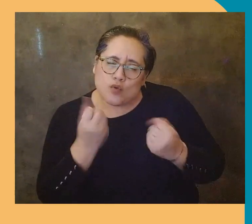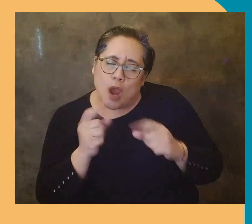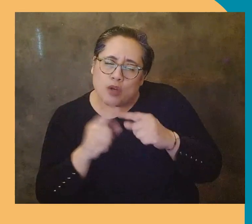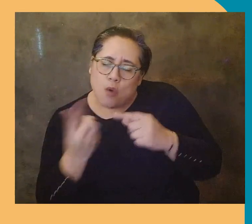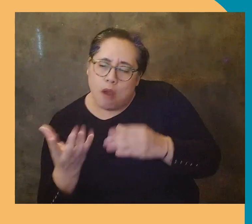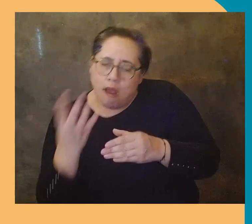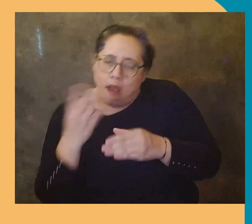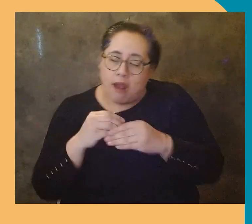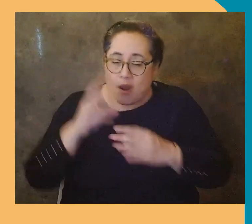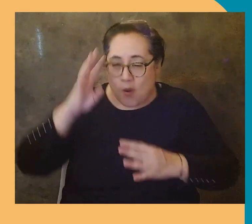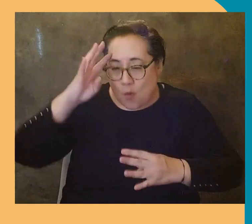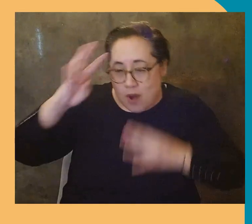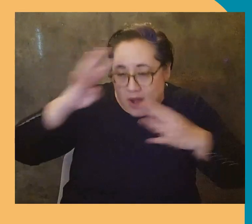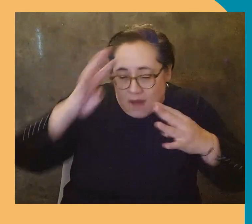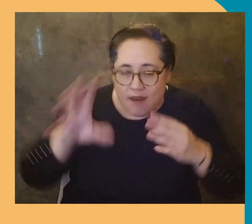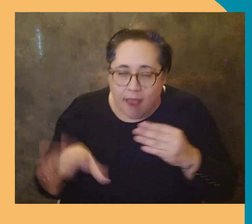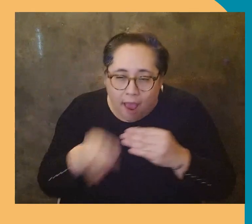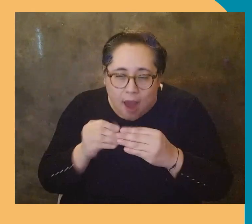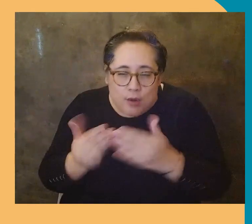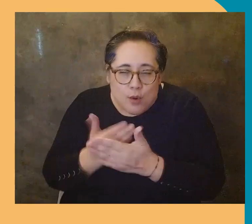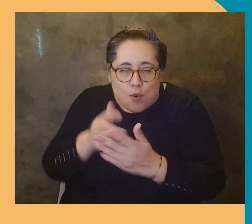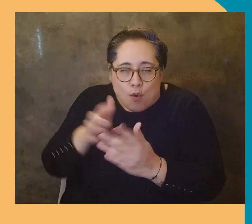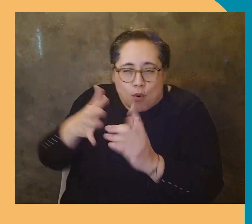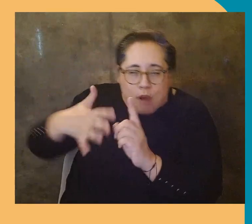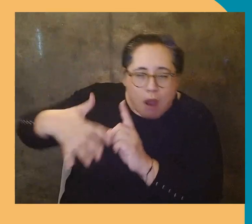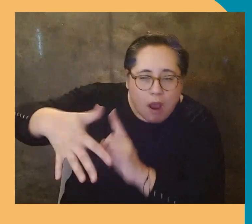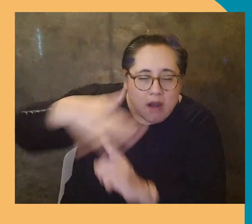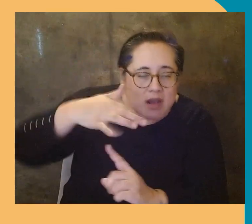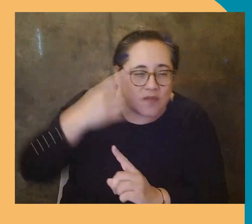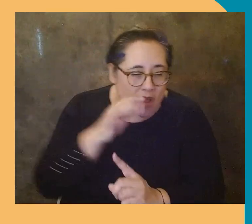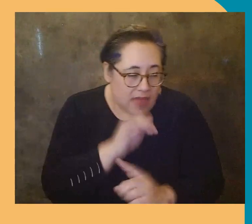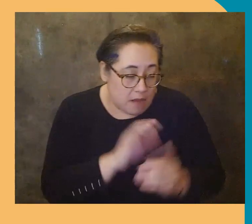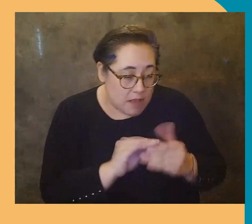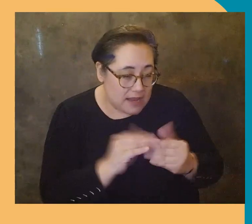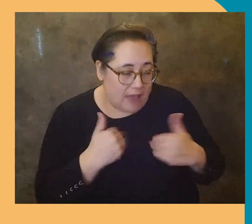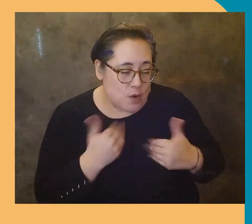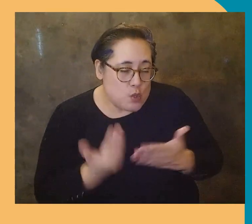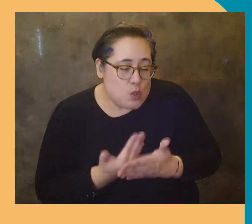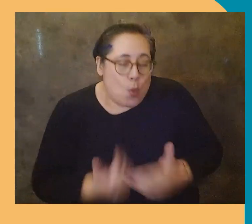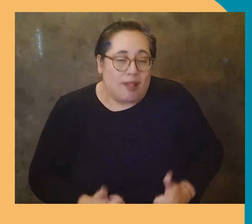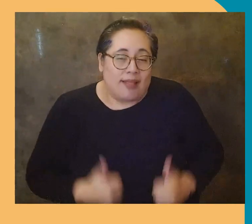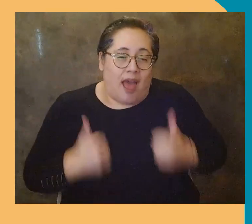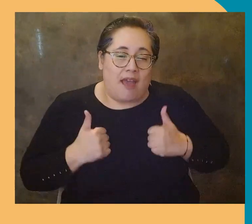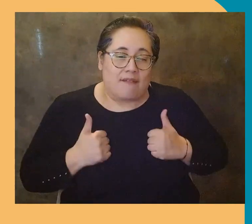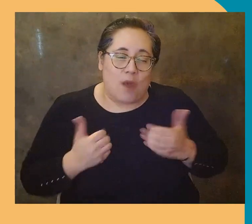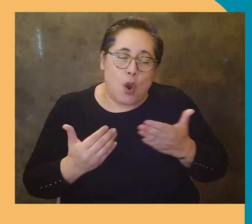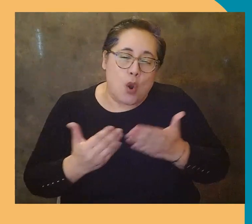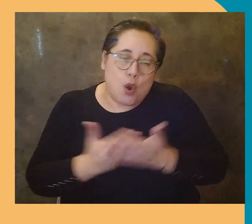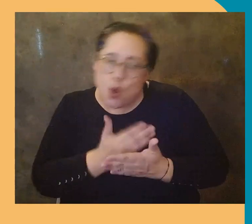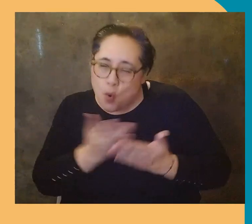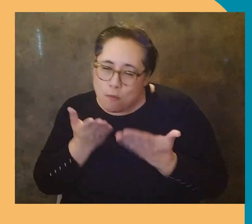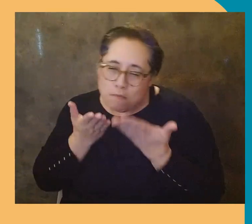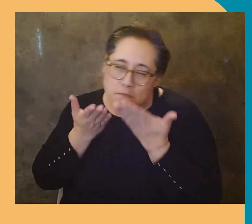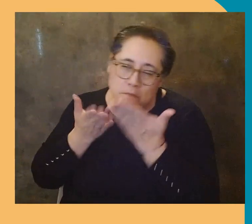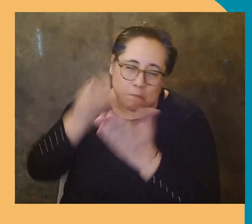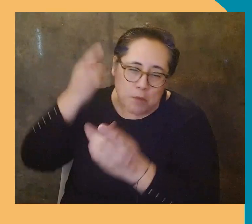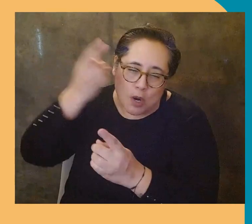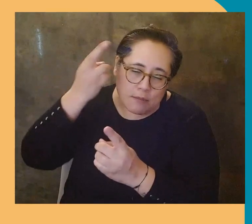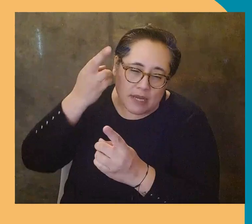message, but to add creativity and a new focus. Bring the message to life for a new purpose.